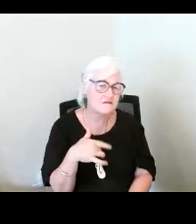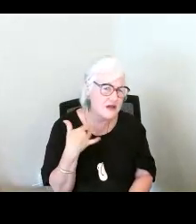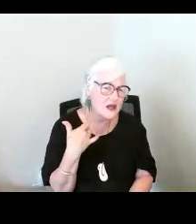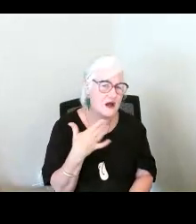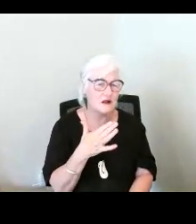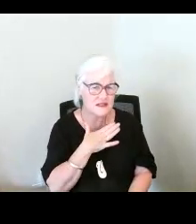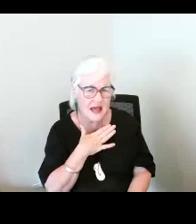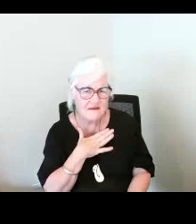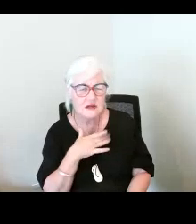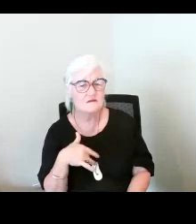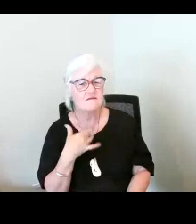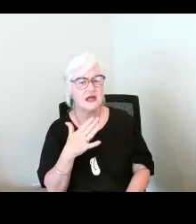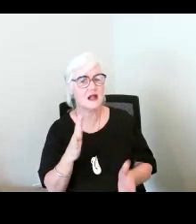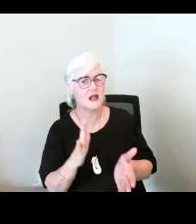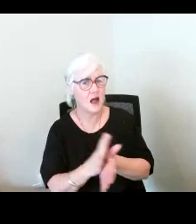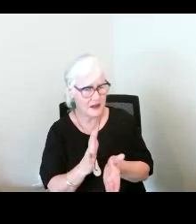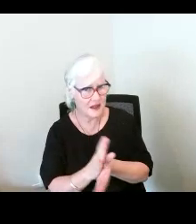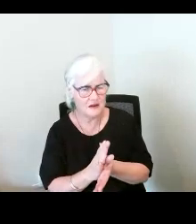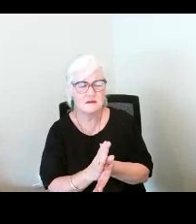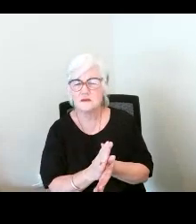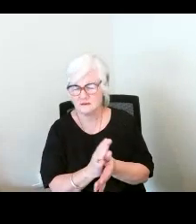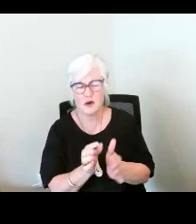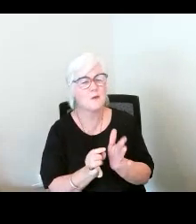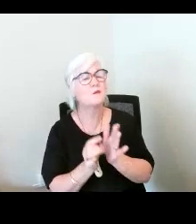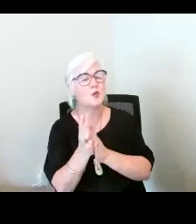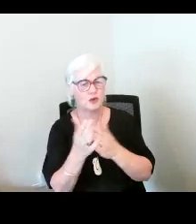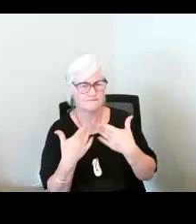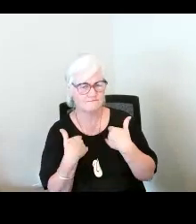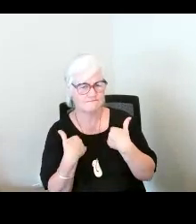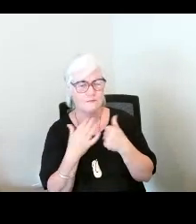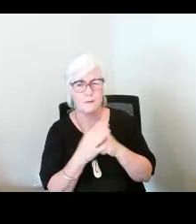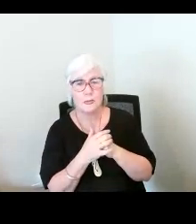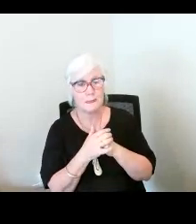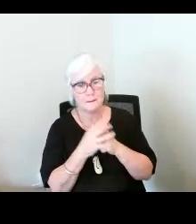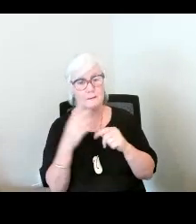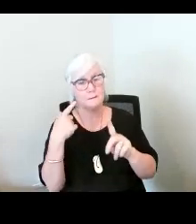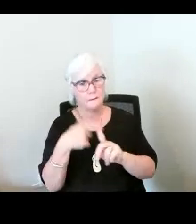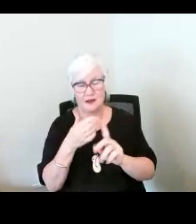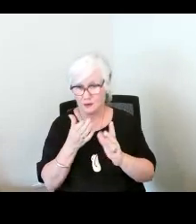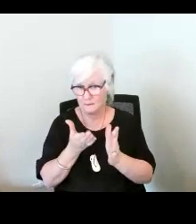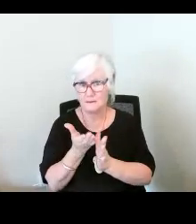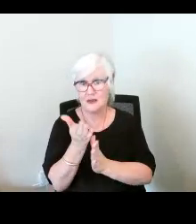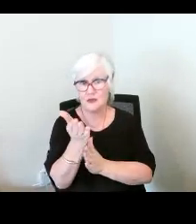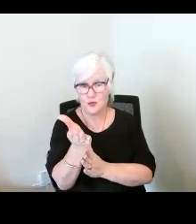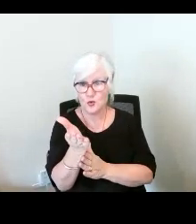to me. Knowing also I have been through similar things and I can relate, that makes